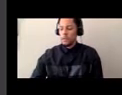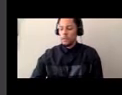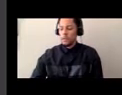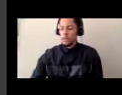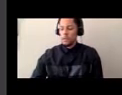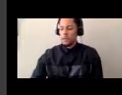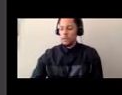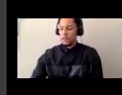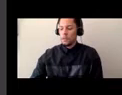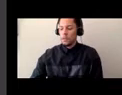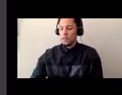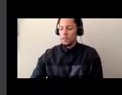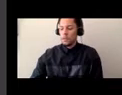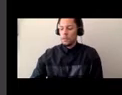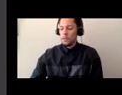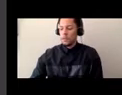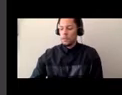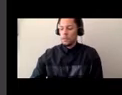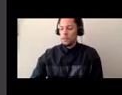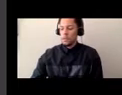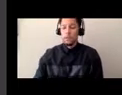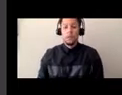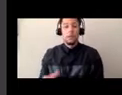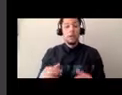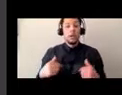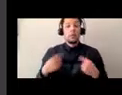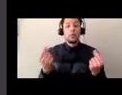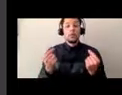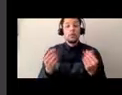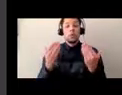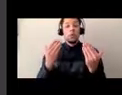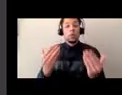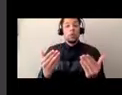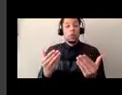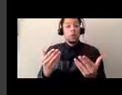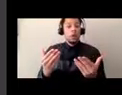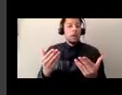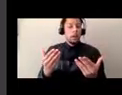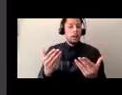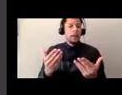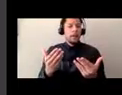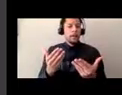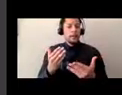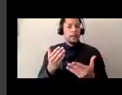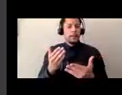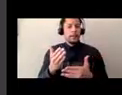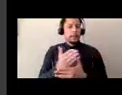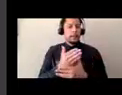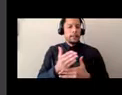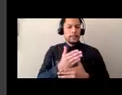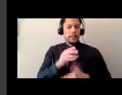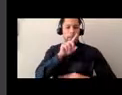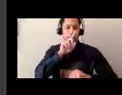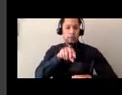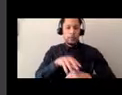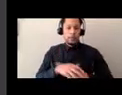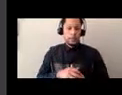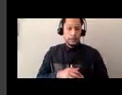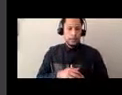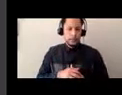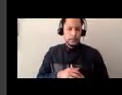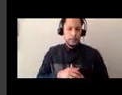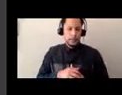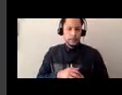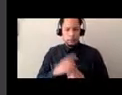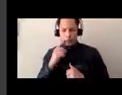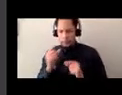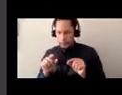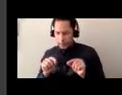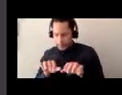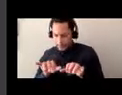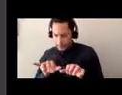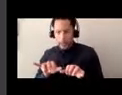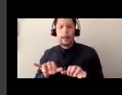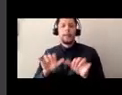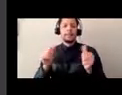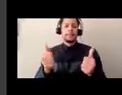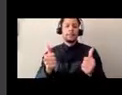It looks like we have about everyone this time.